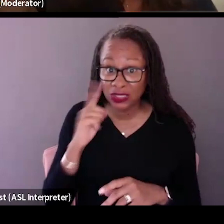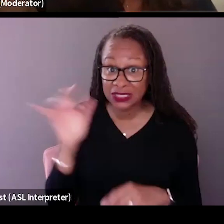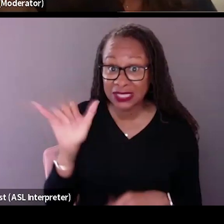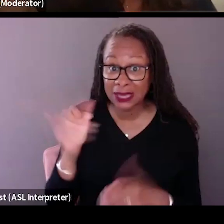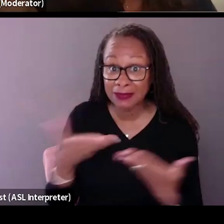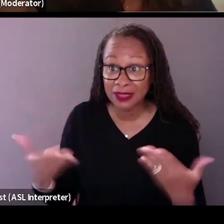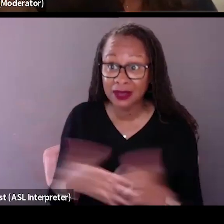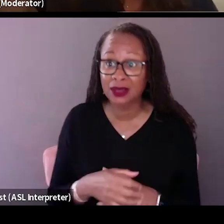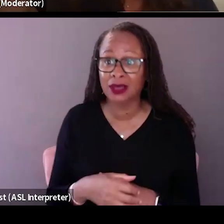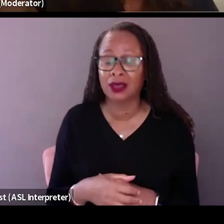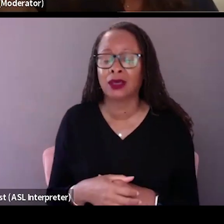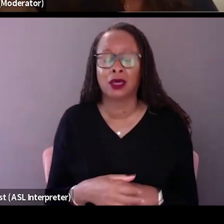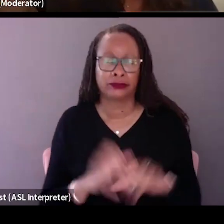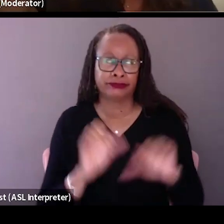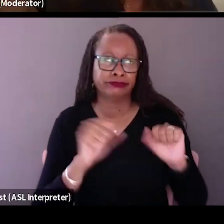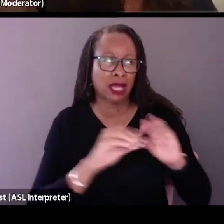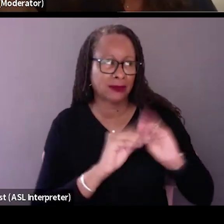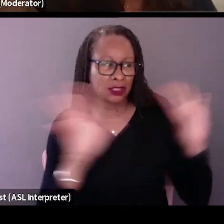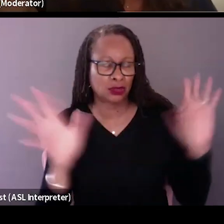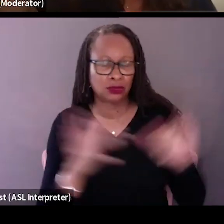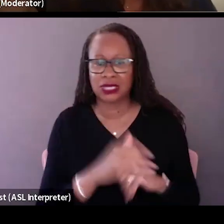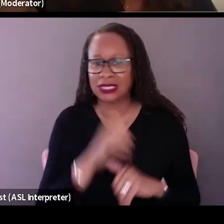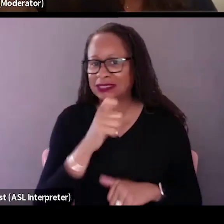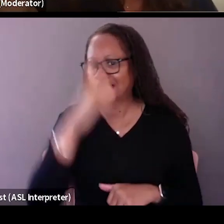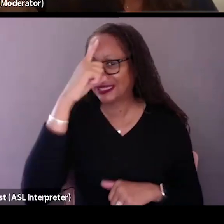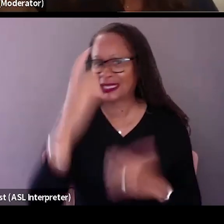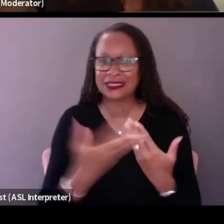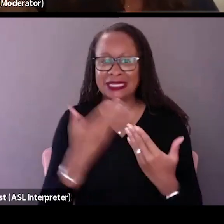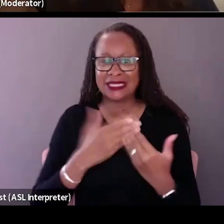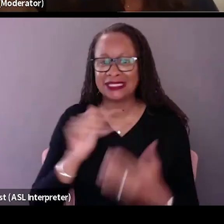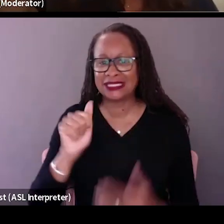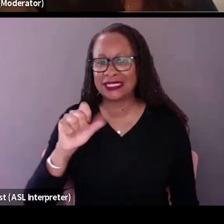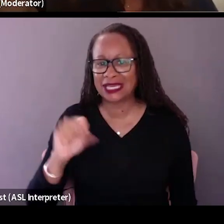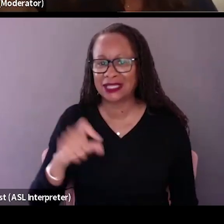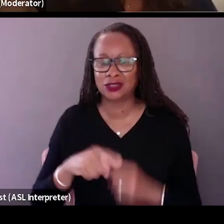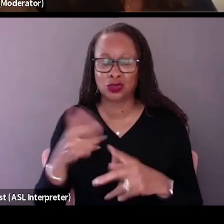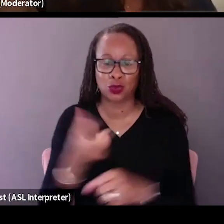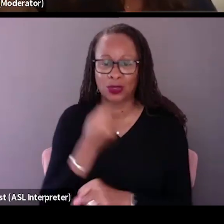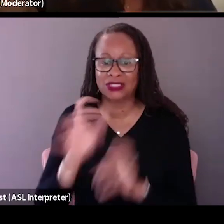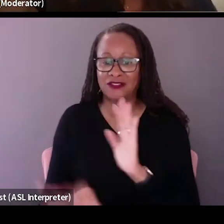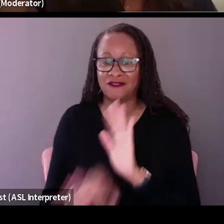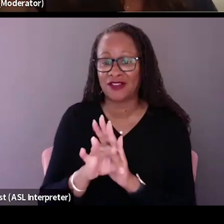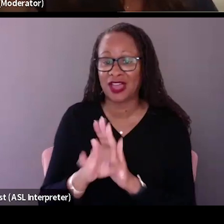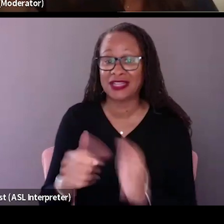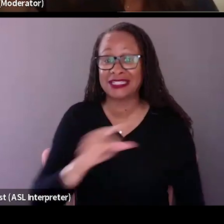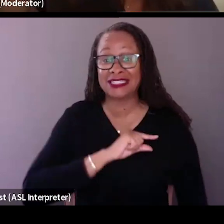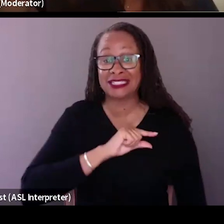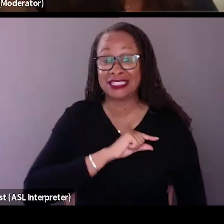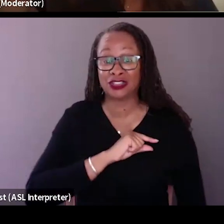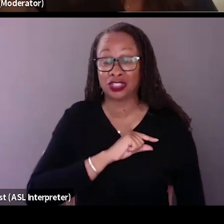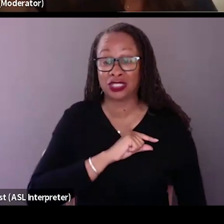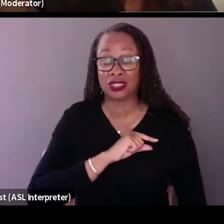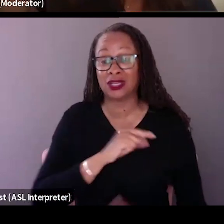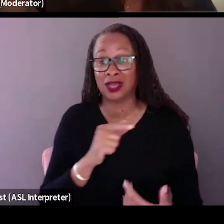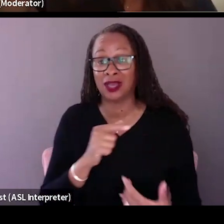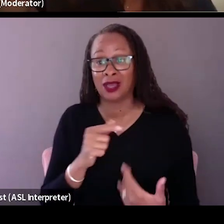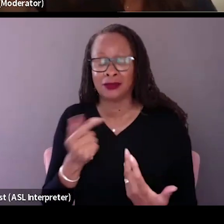I mean, I didn't think this was an easy case to win, to find a guilty verdict at all. It was all circumstantial evidence. There was no eyewitnesses,